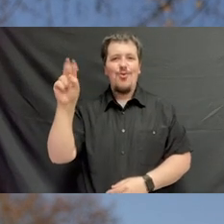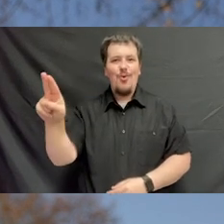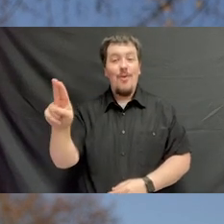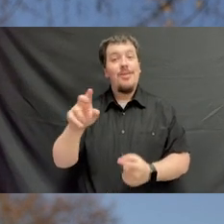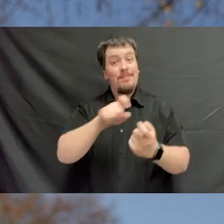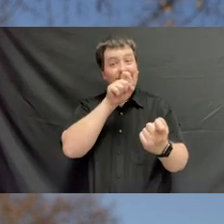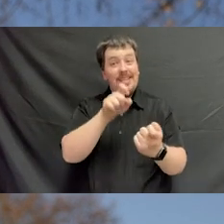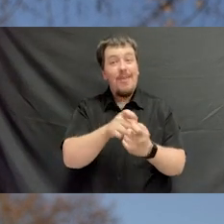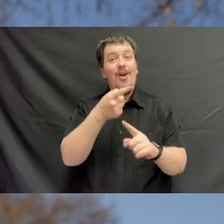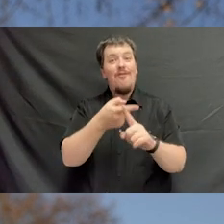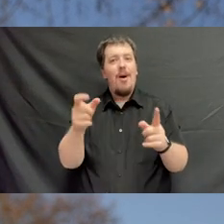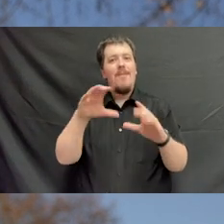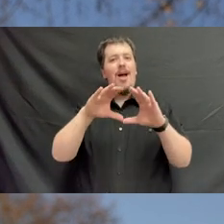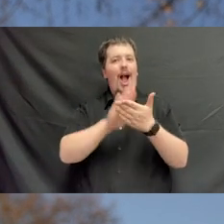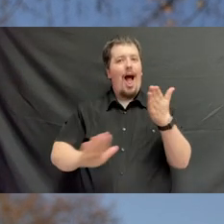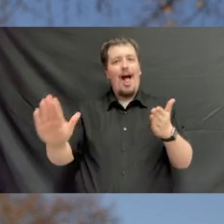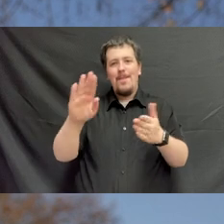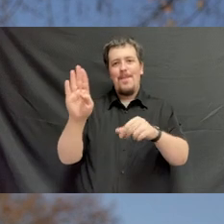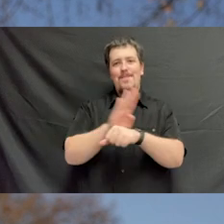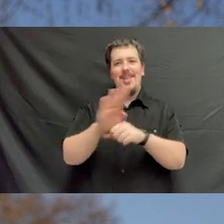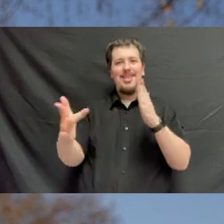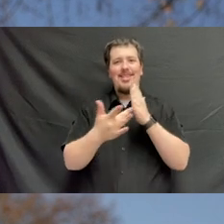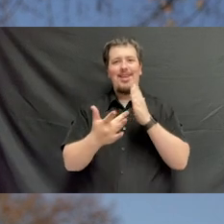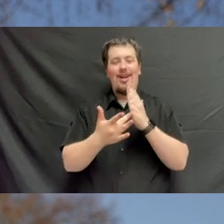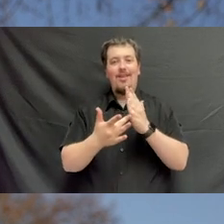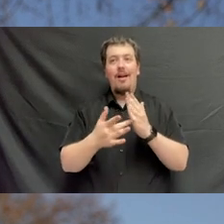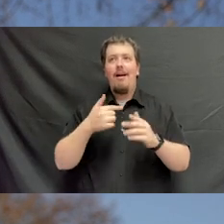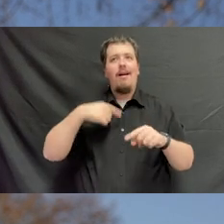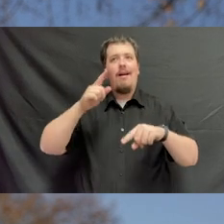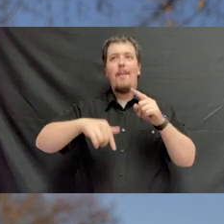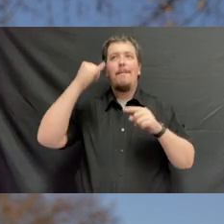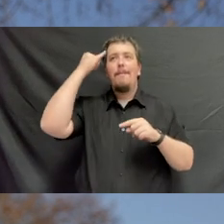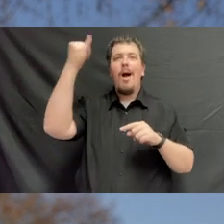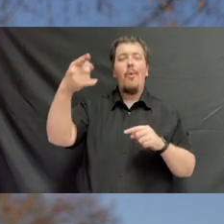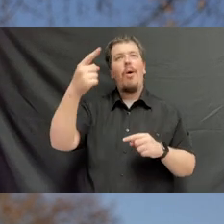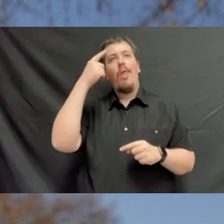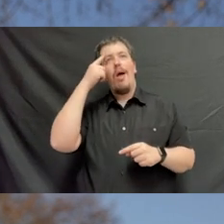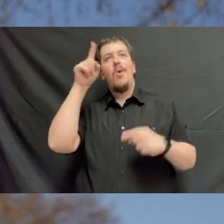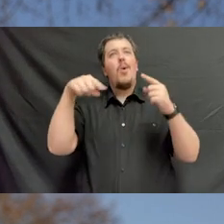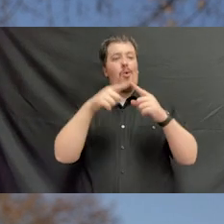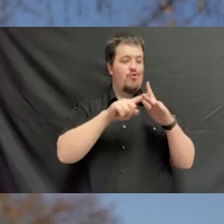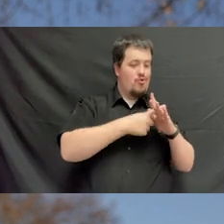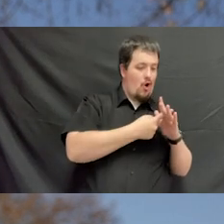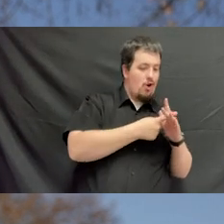and specifically from the college of business and technology. I can't imagine you ever thinking about when you started here,